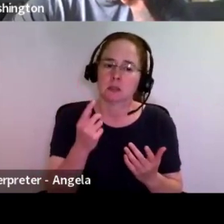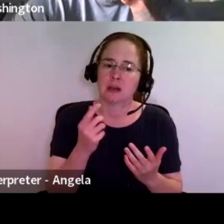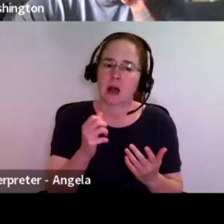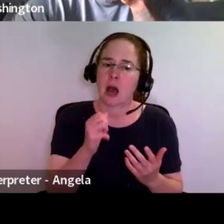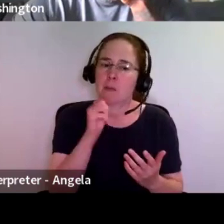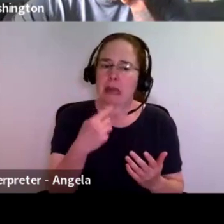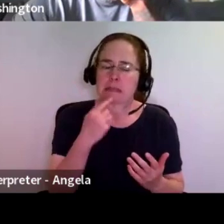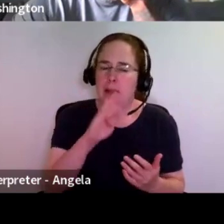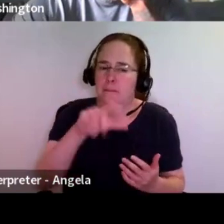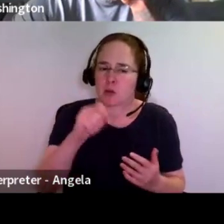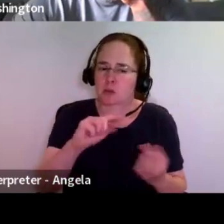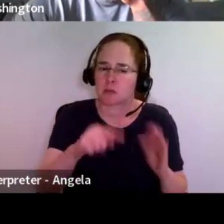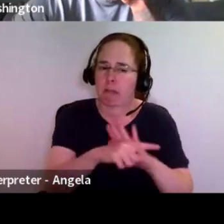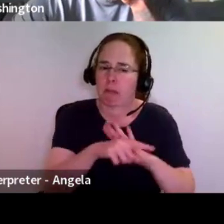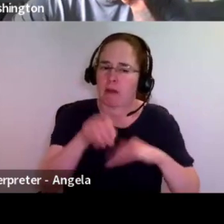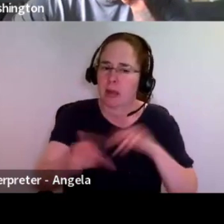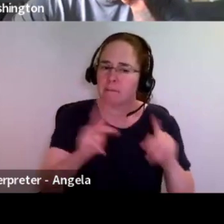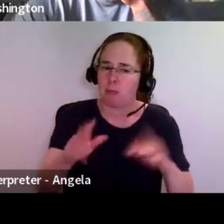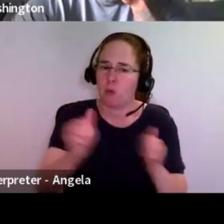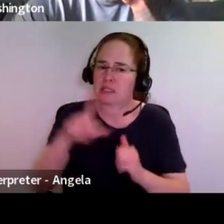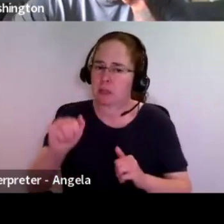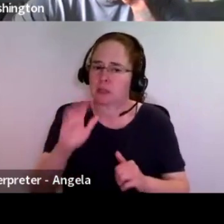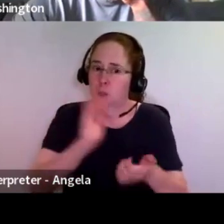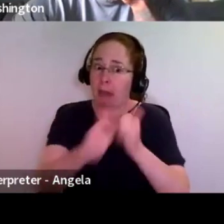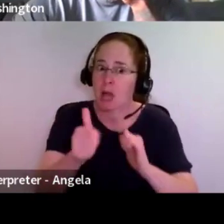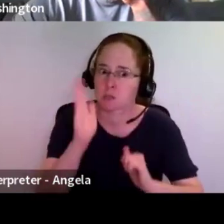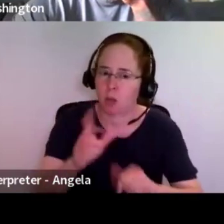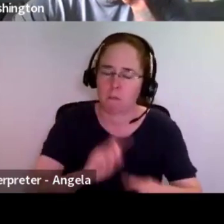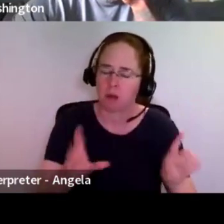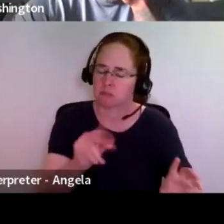they usually don't, but it's also that the bills that will